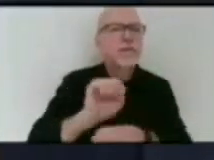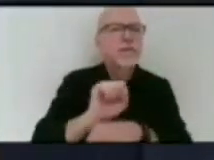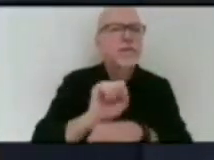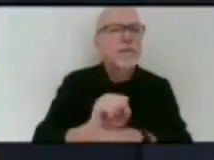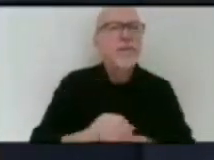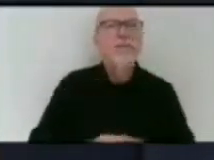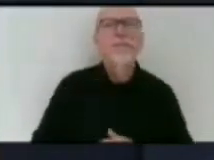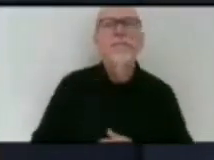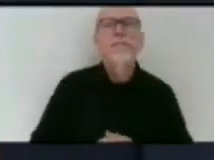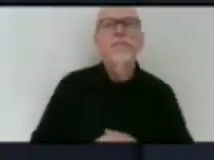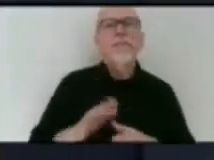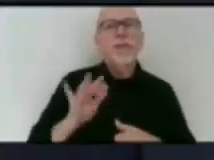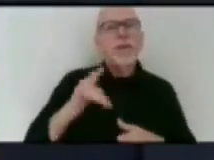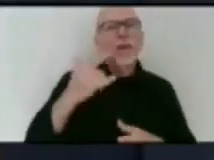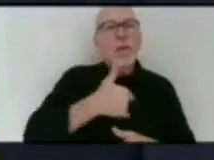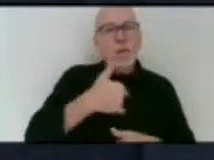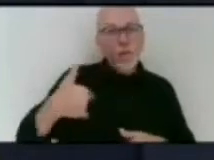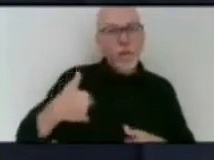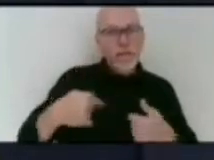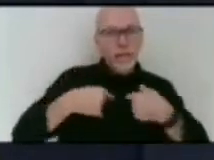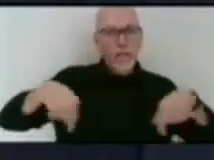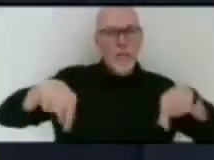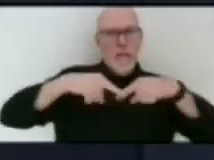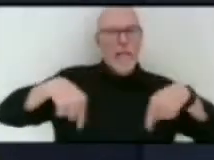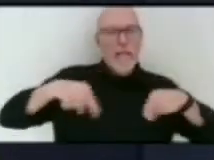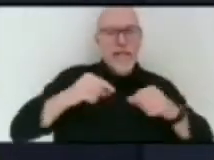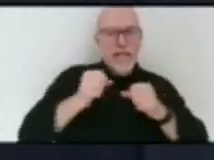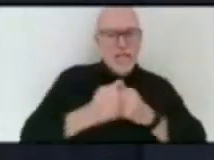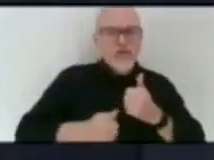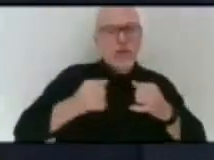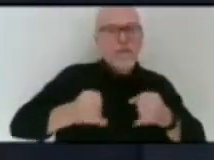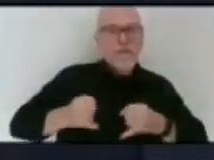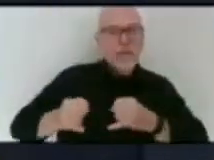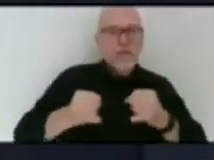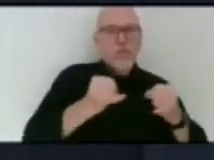That's where we individually all come in.